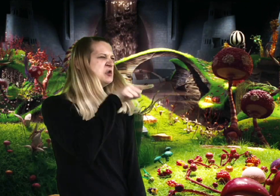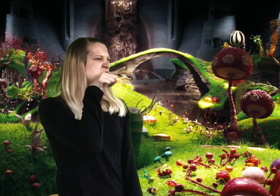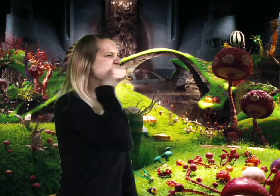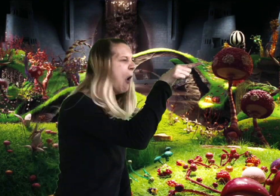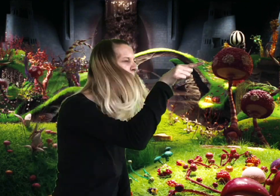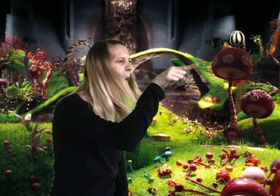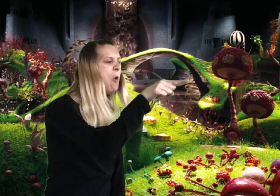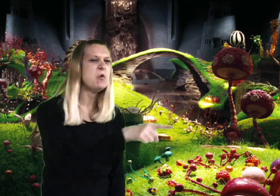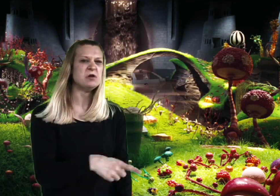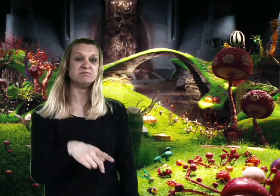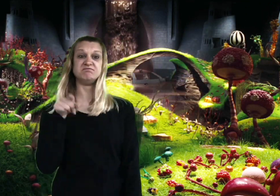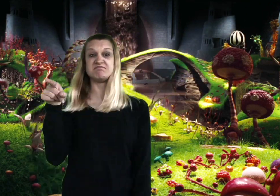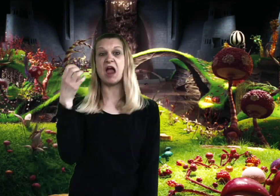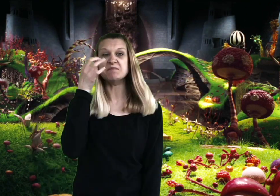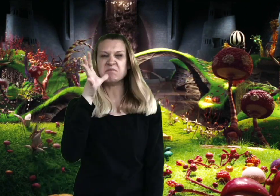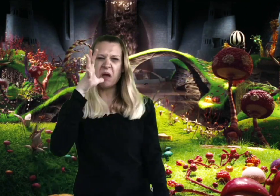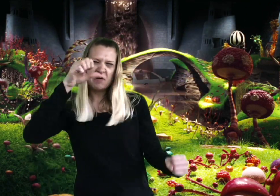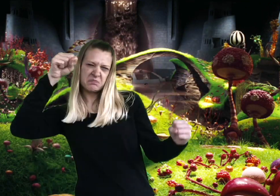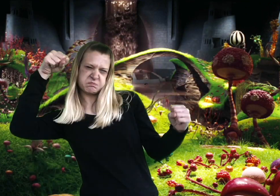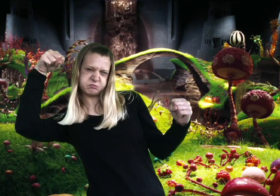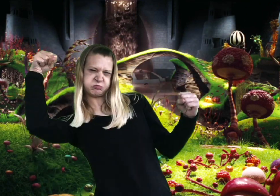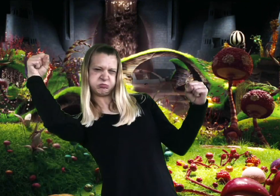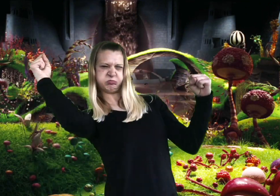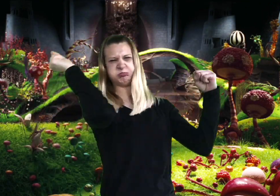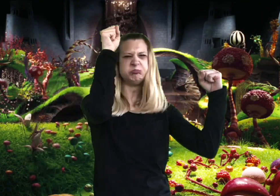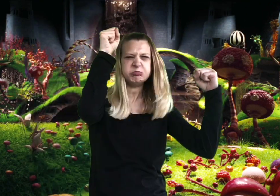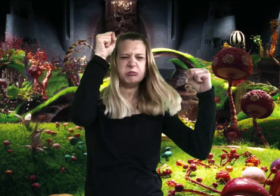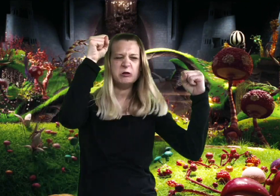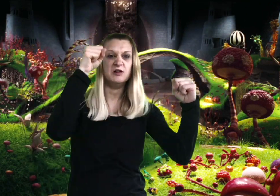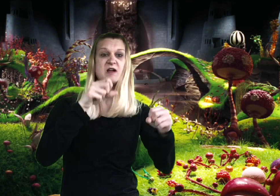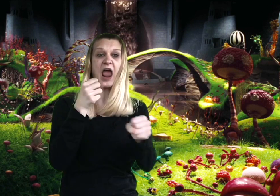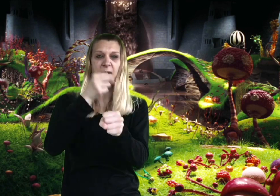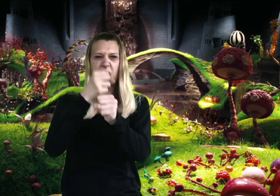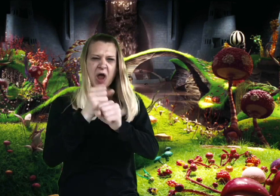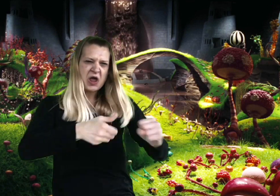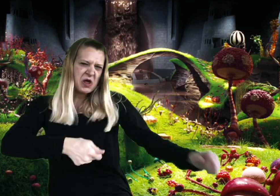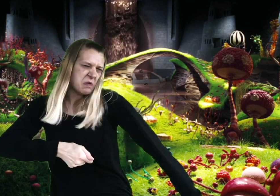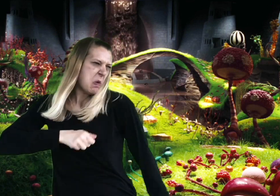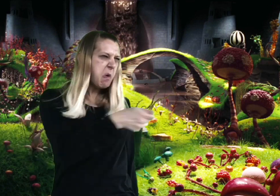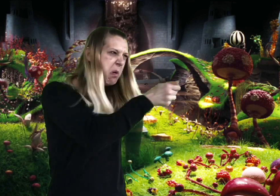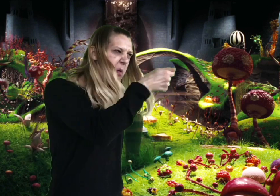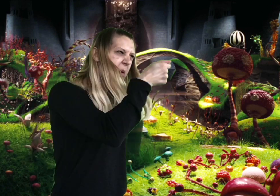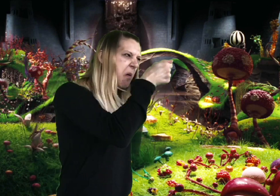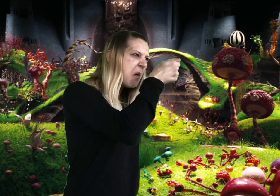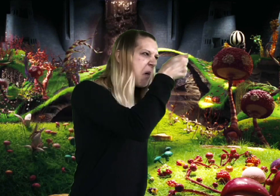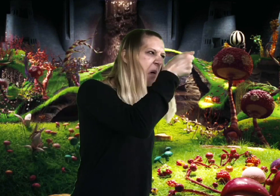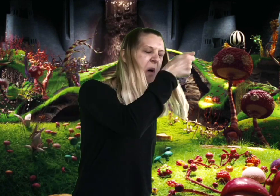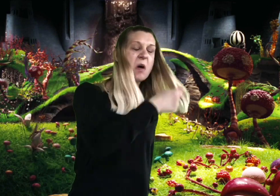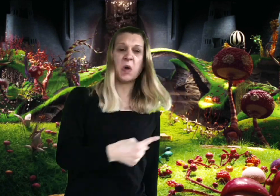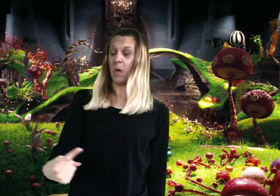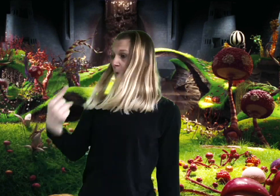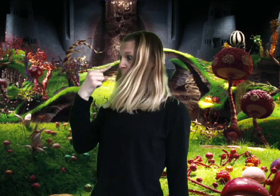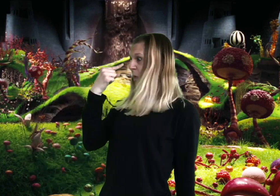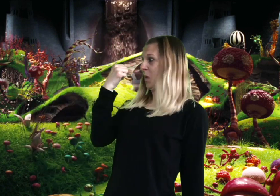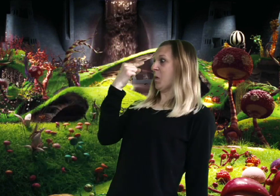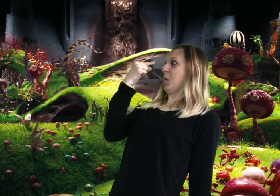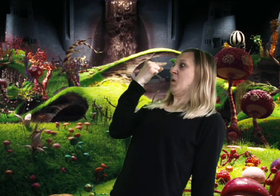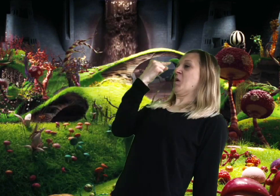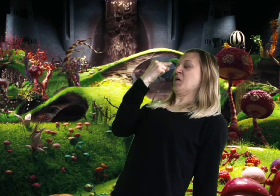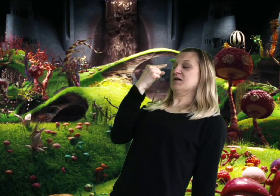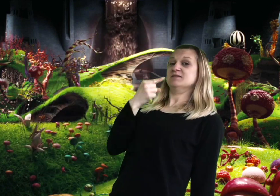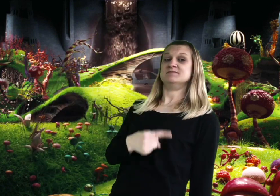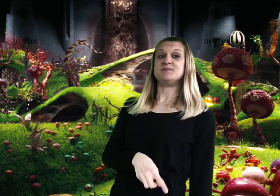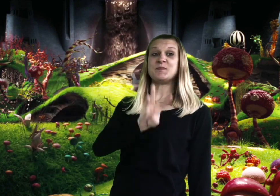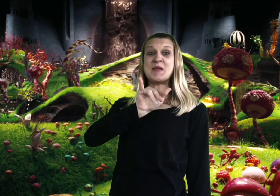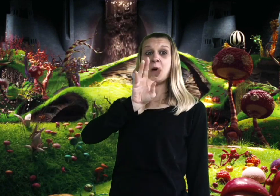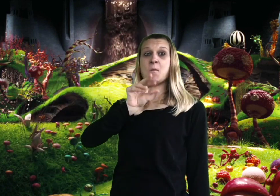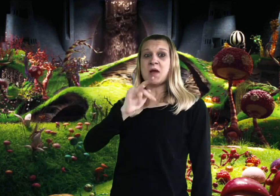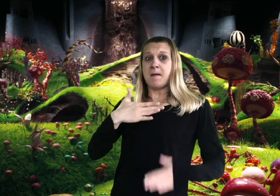she shrieked, pointing her umbrella at Mr. Wonka as though she were going to run him through.